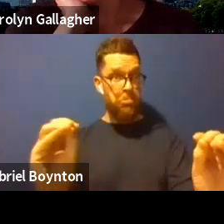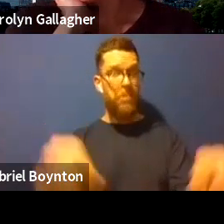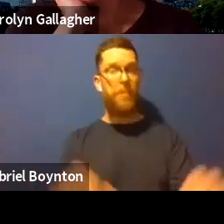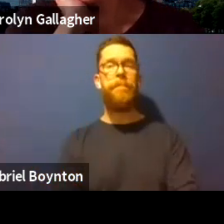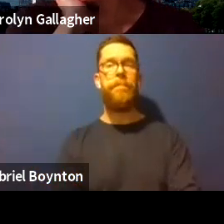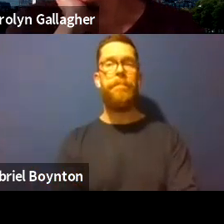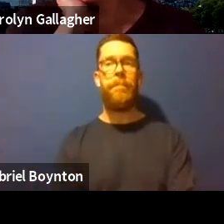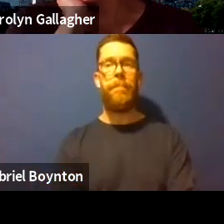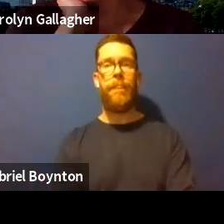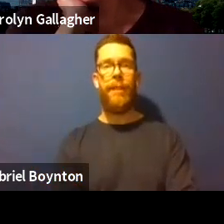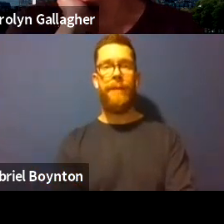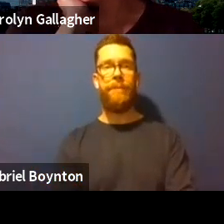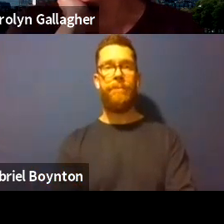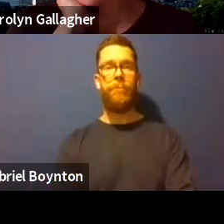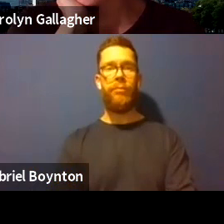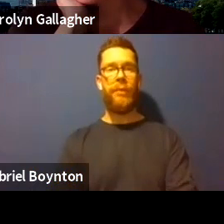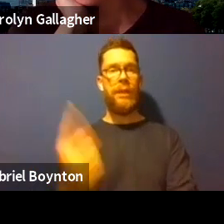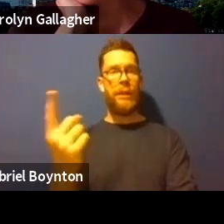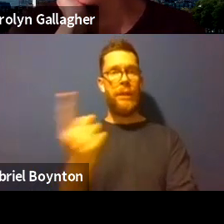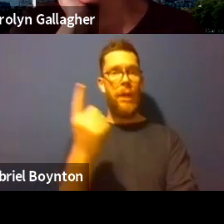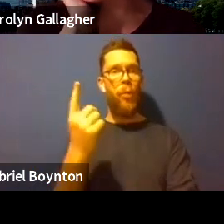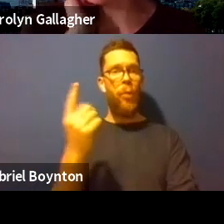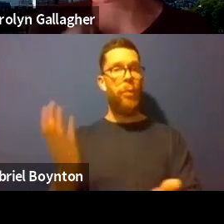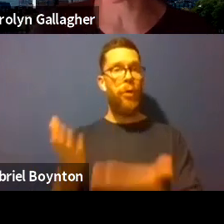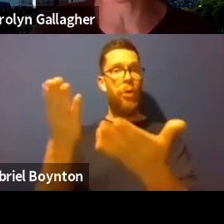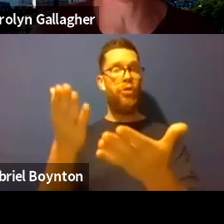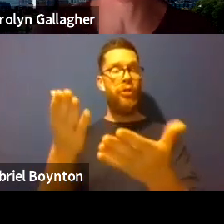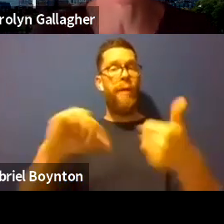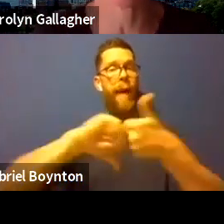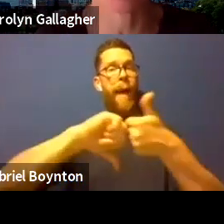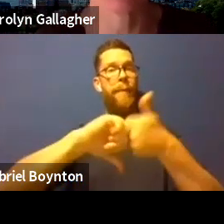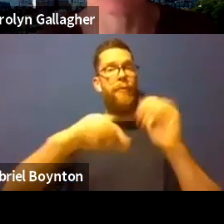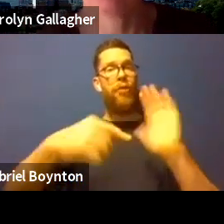Carolyn Gallagher: Is there a motion to continue the hybrid model through December 23 2020